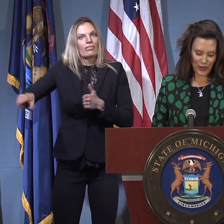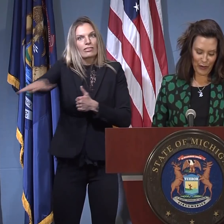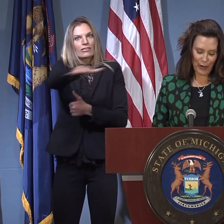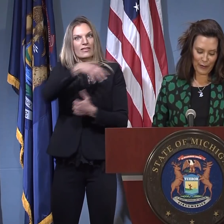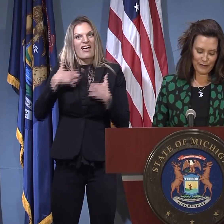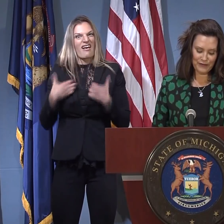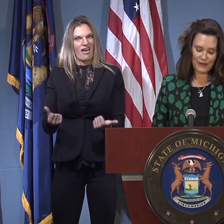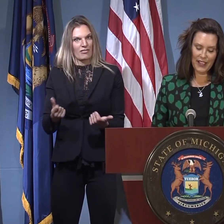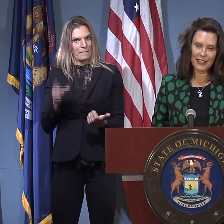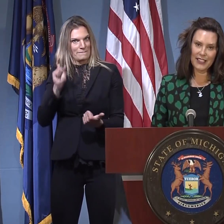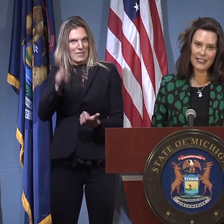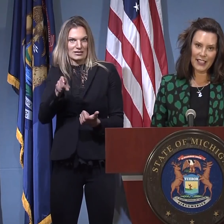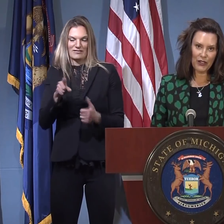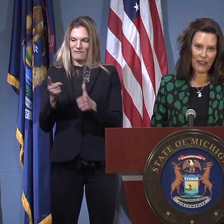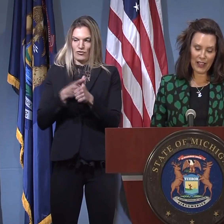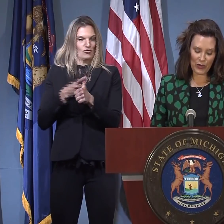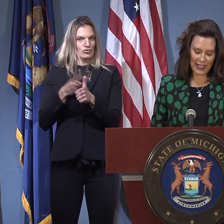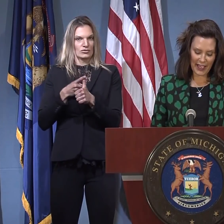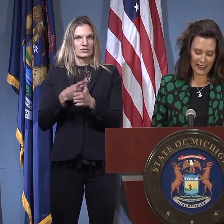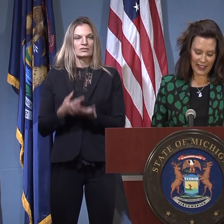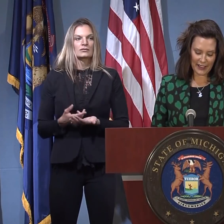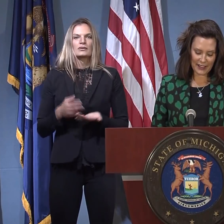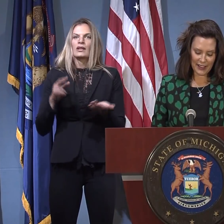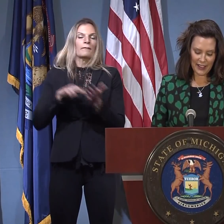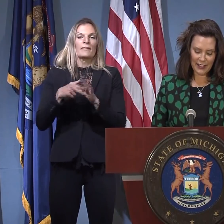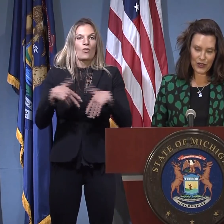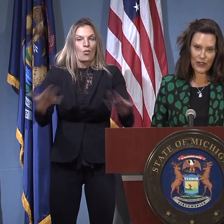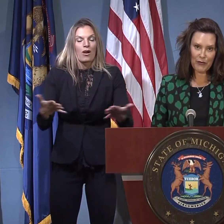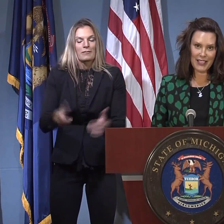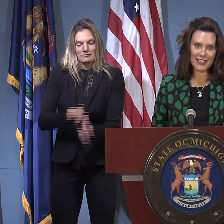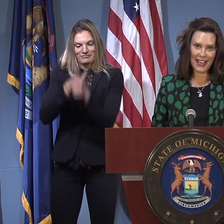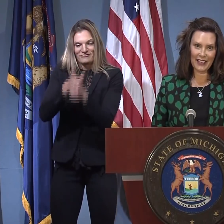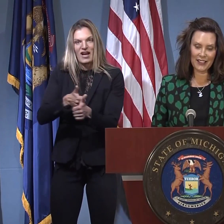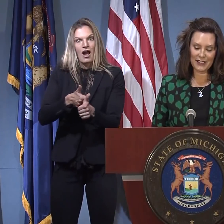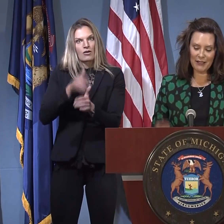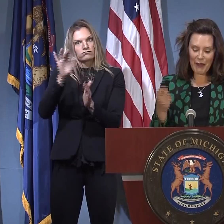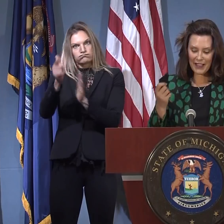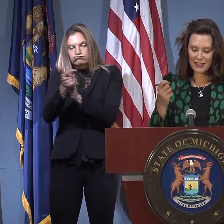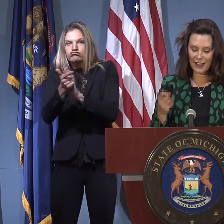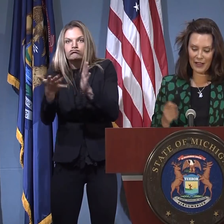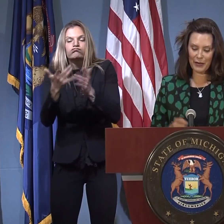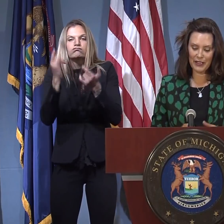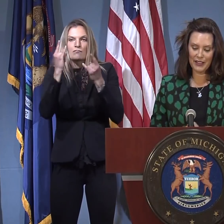RECOVERY. THAT MEANS WE NEED EVERYONE TO DO THEIR PART.